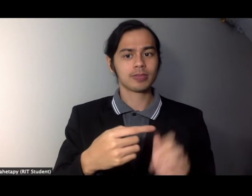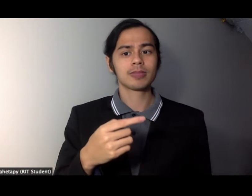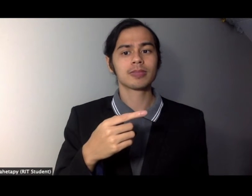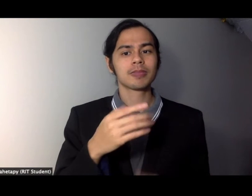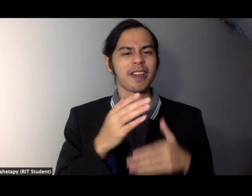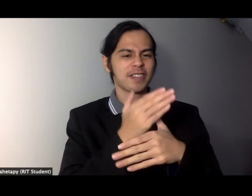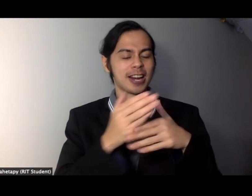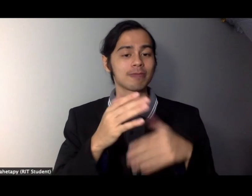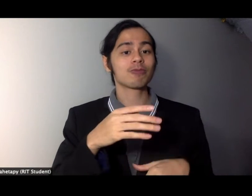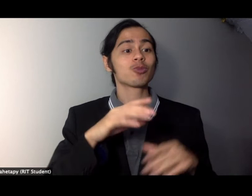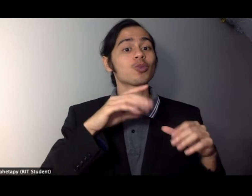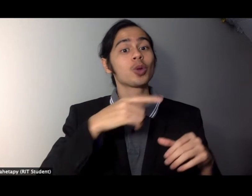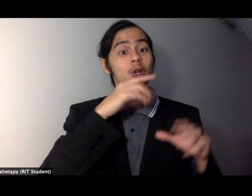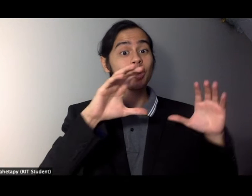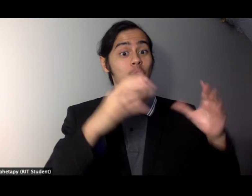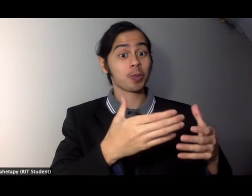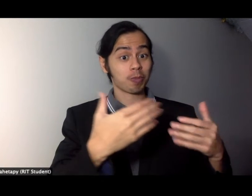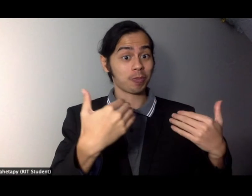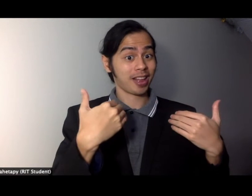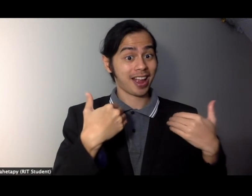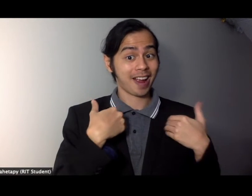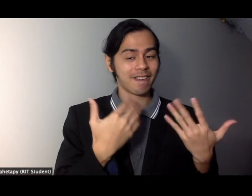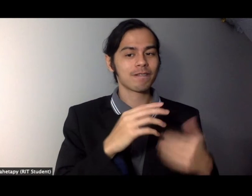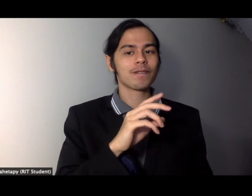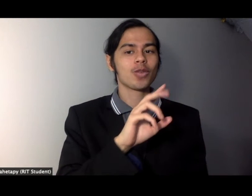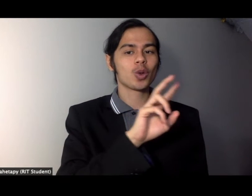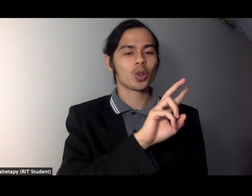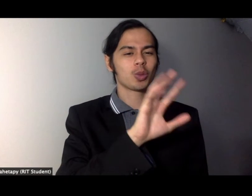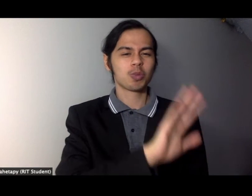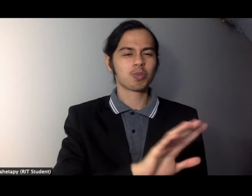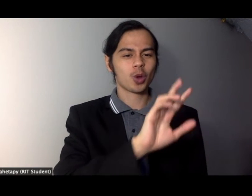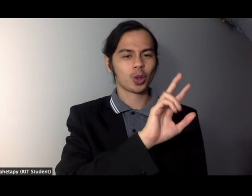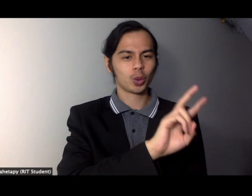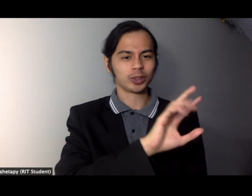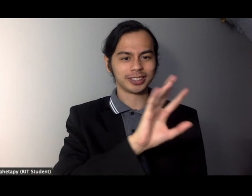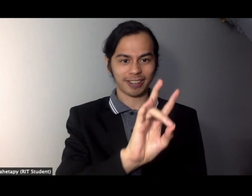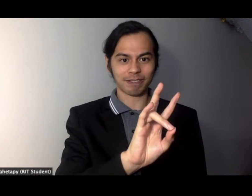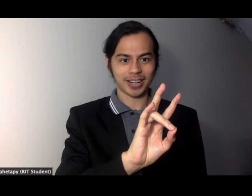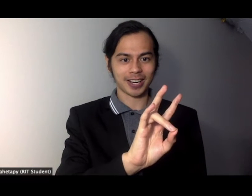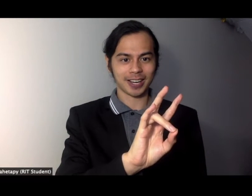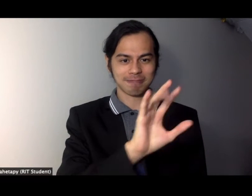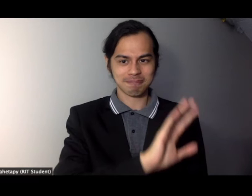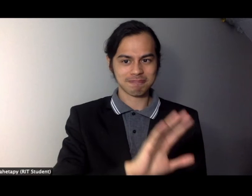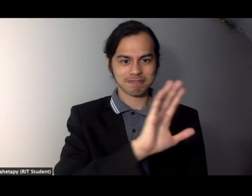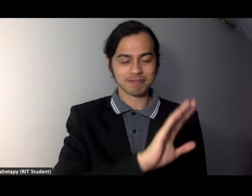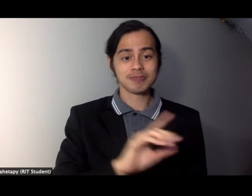It shows that the mean of eHeals for hearing people is around 27.